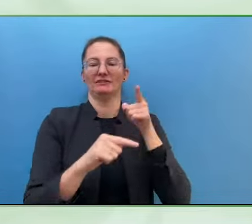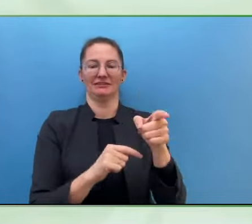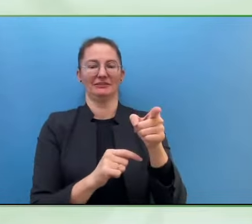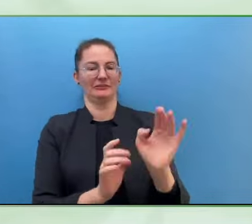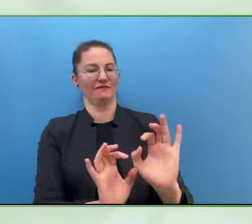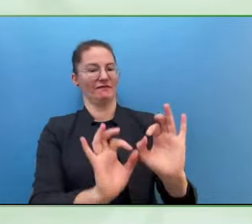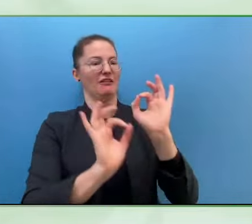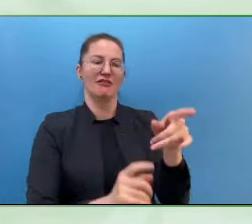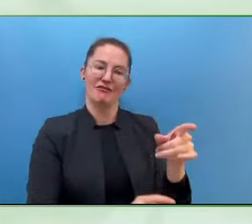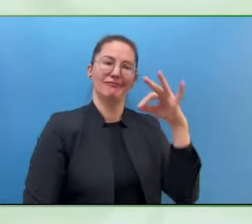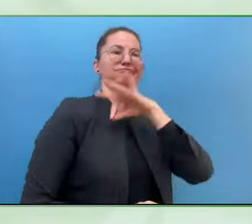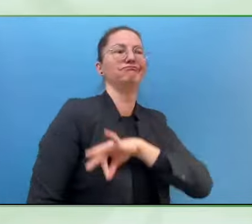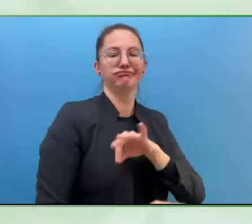and services.